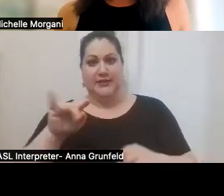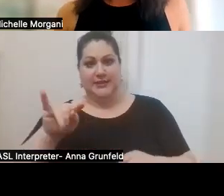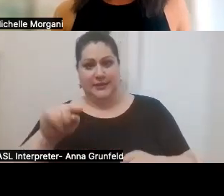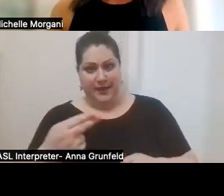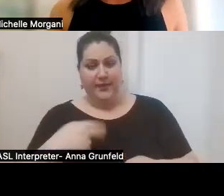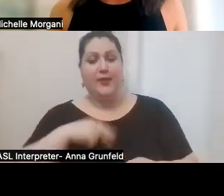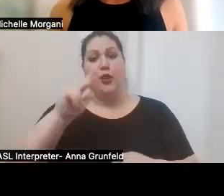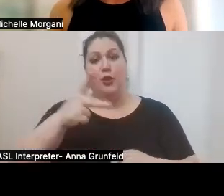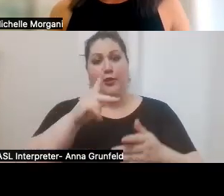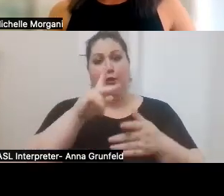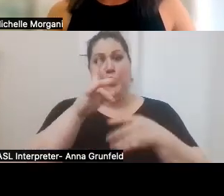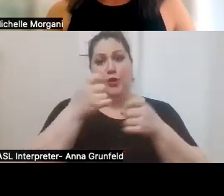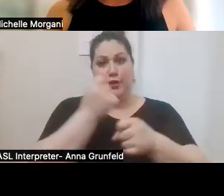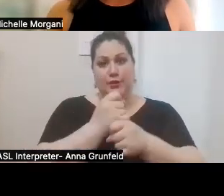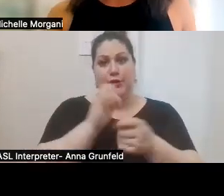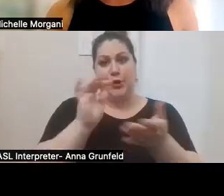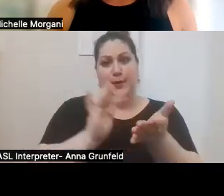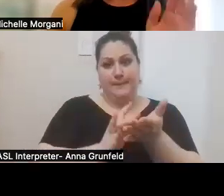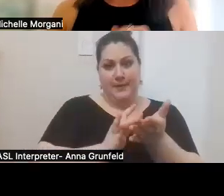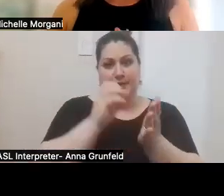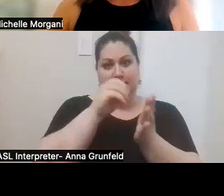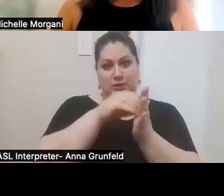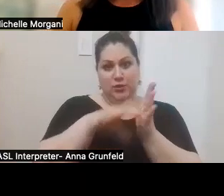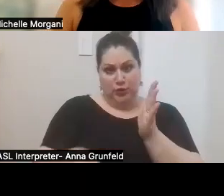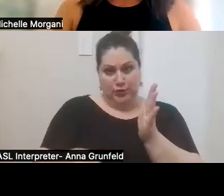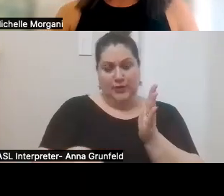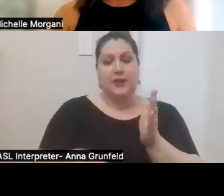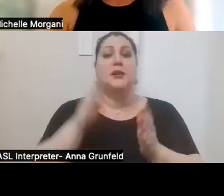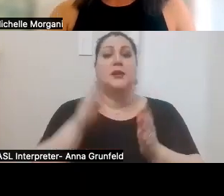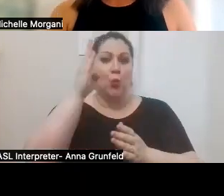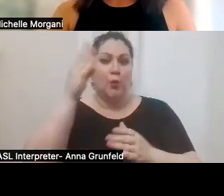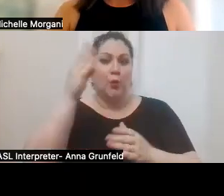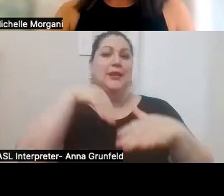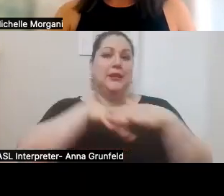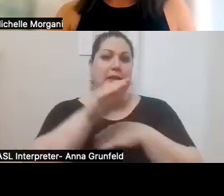and they are an in-patient or sorry weill be going into an in-patient paediatric unit.